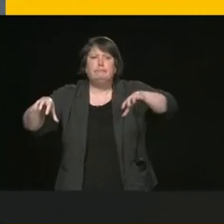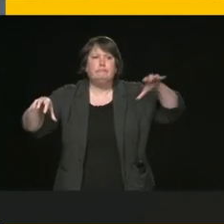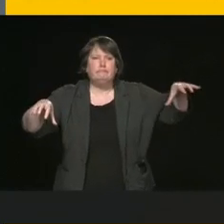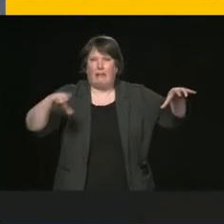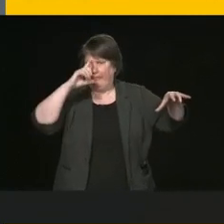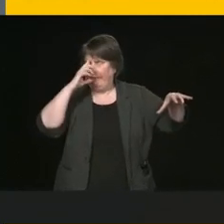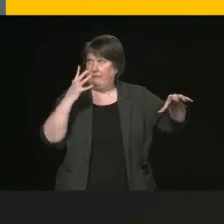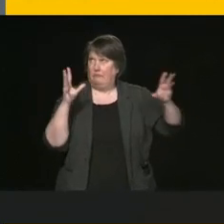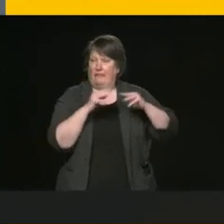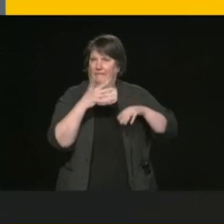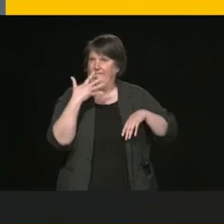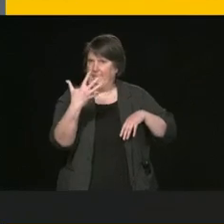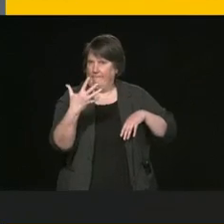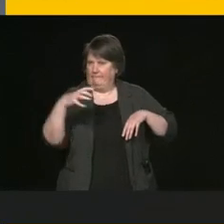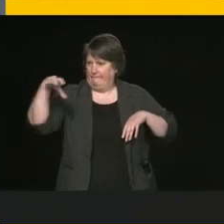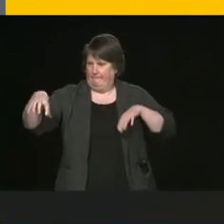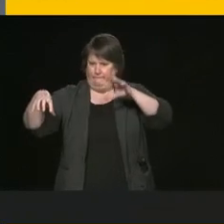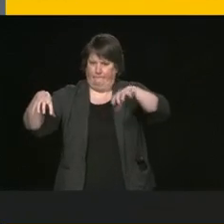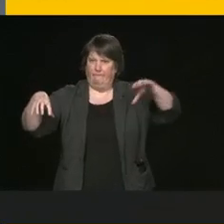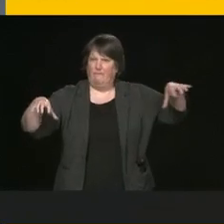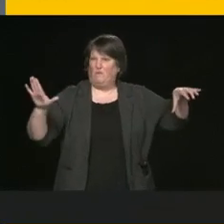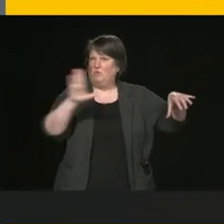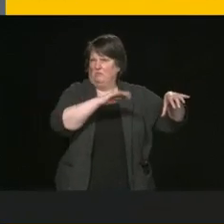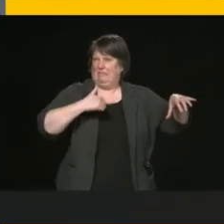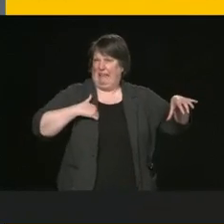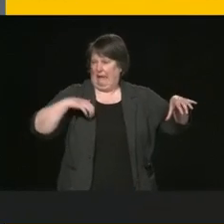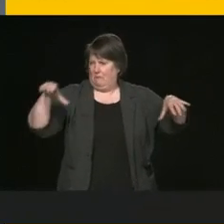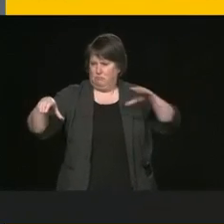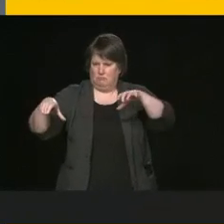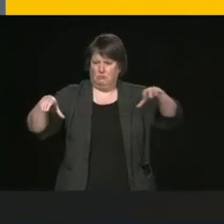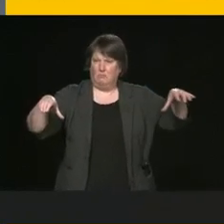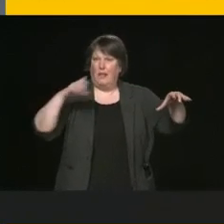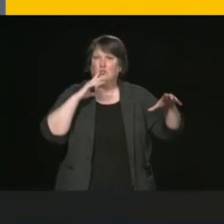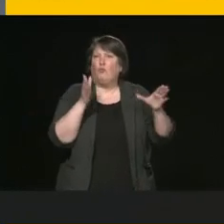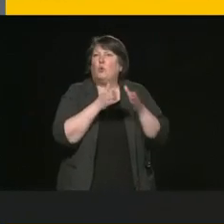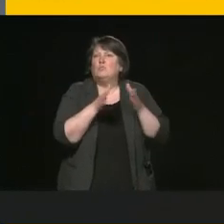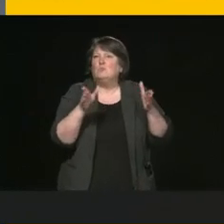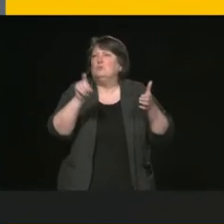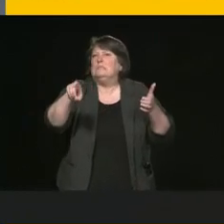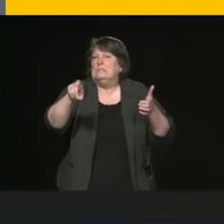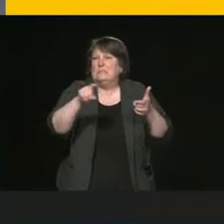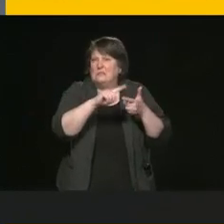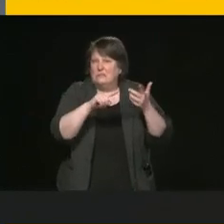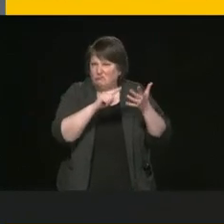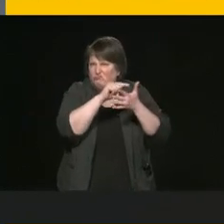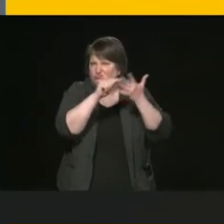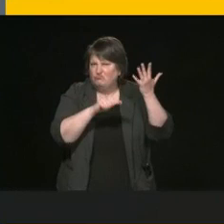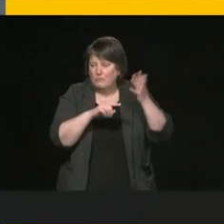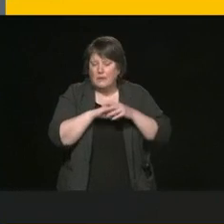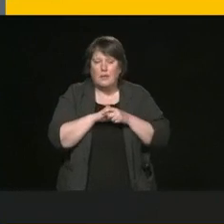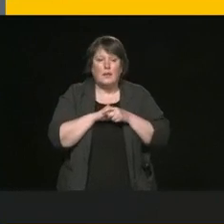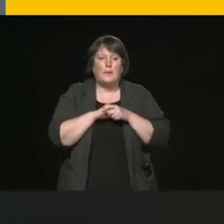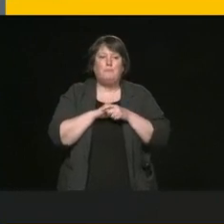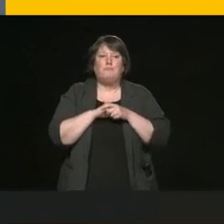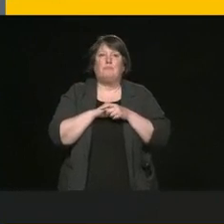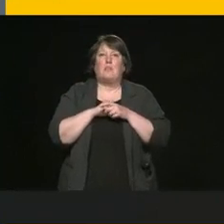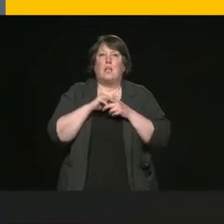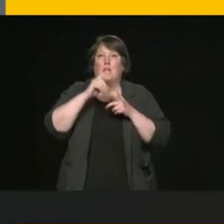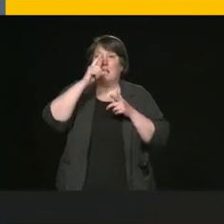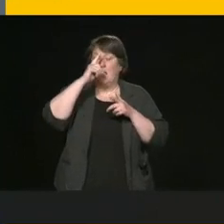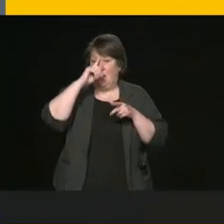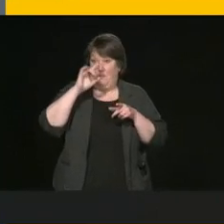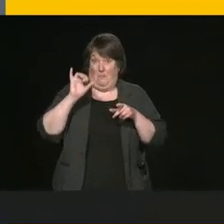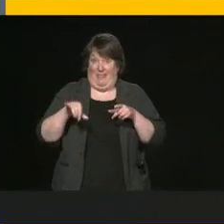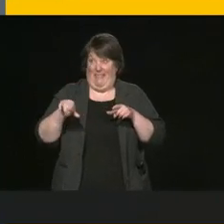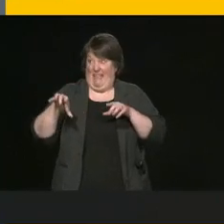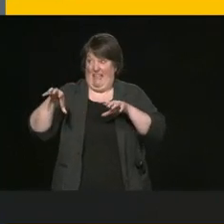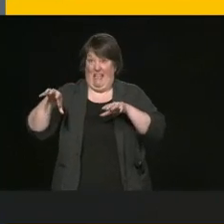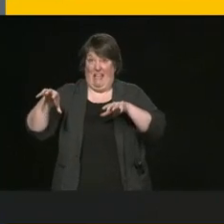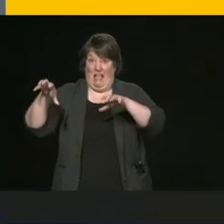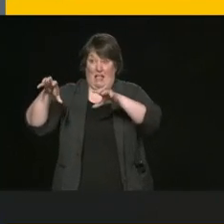AND WE HAVE AT LEAST FIVE